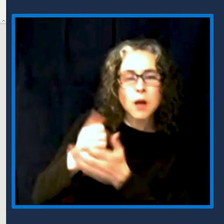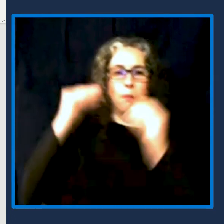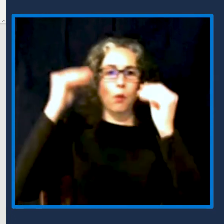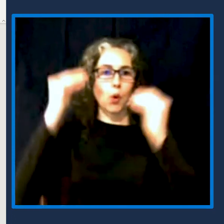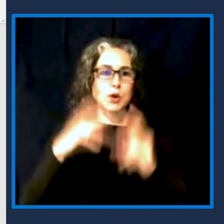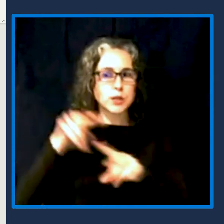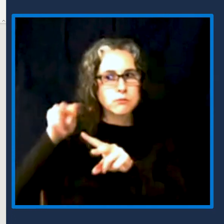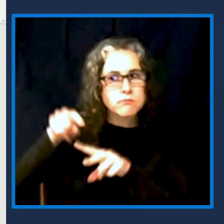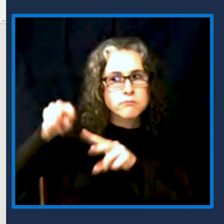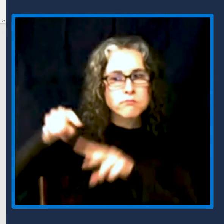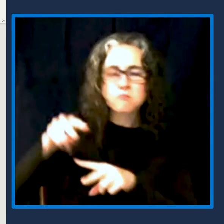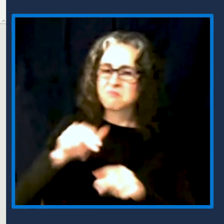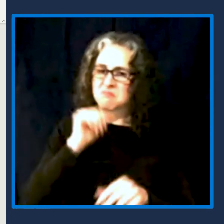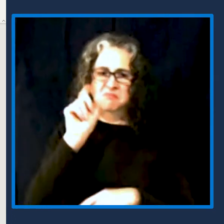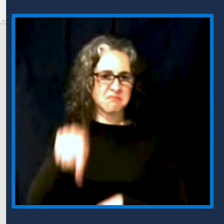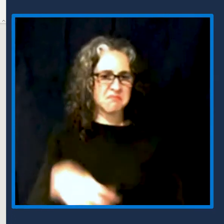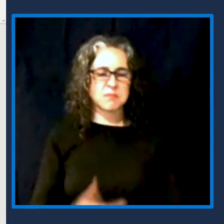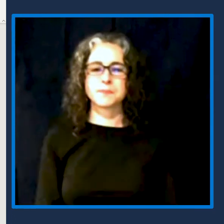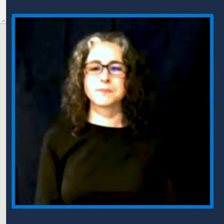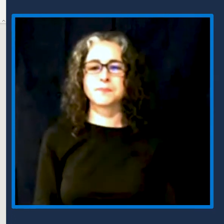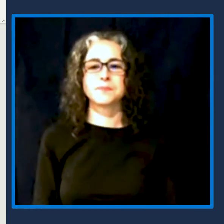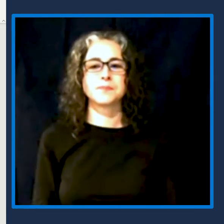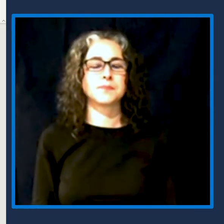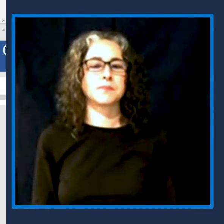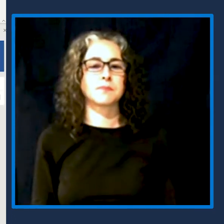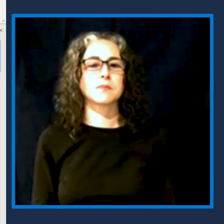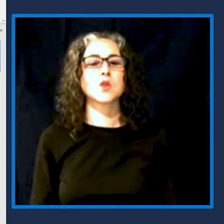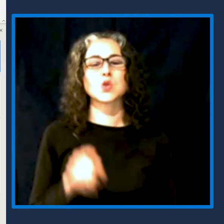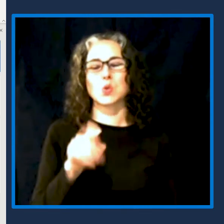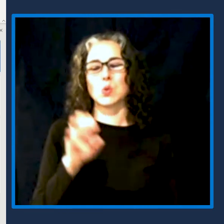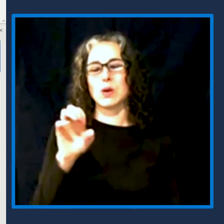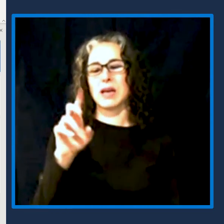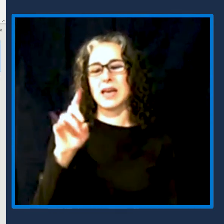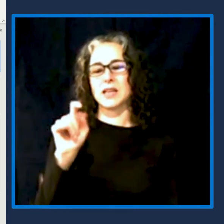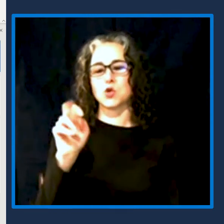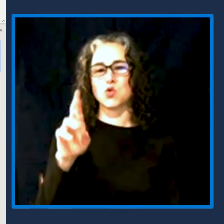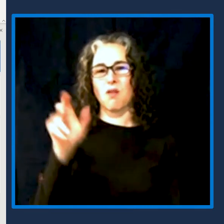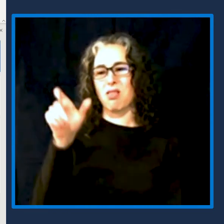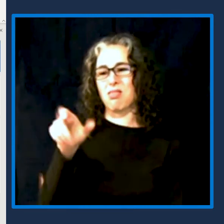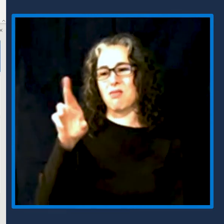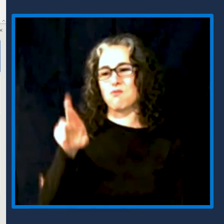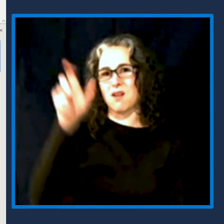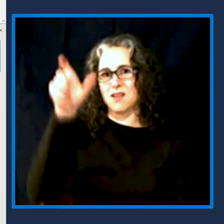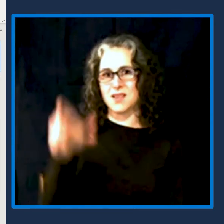over his shoulder so our editor tool is right over here on the right and when we click on that